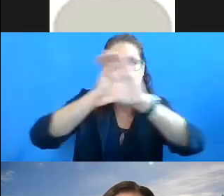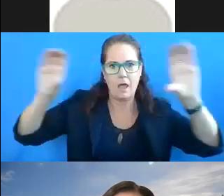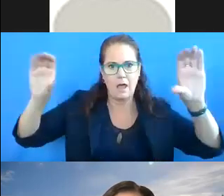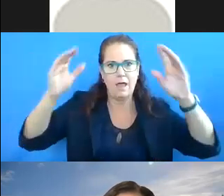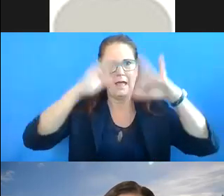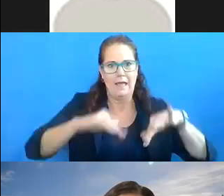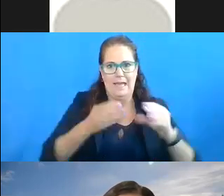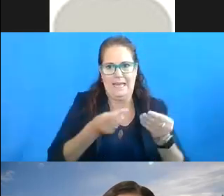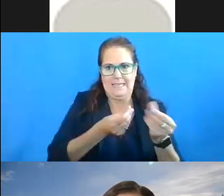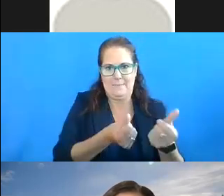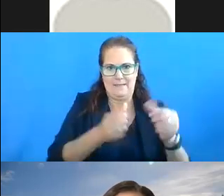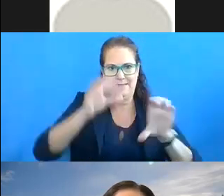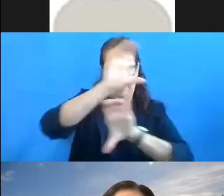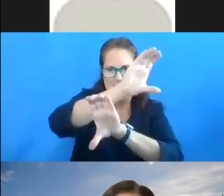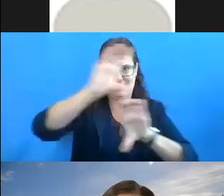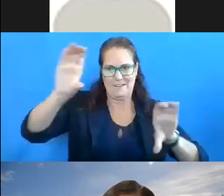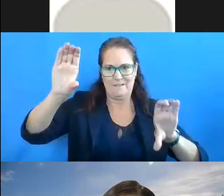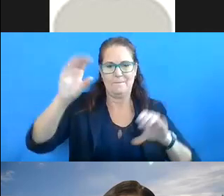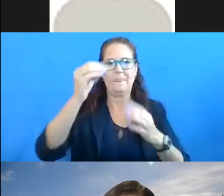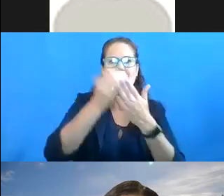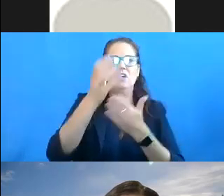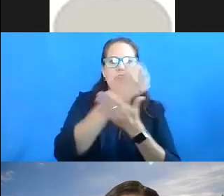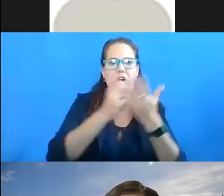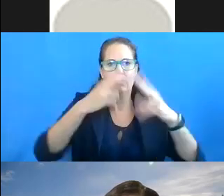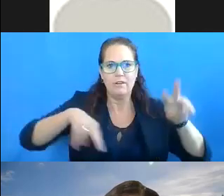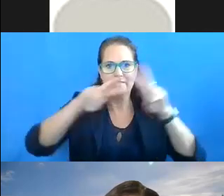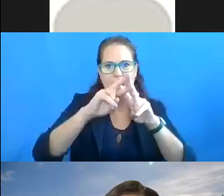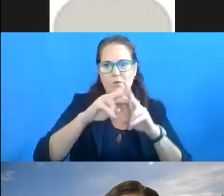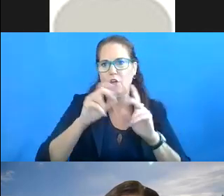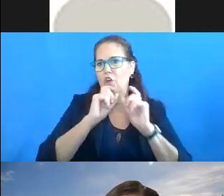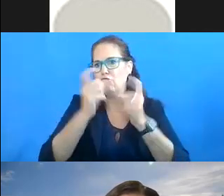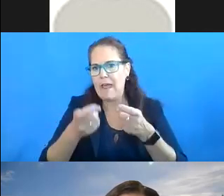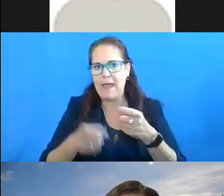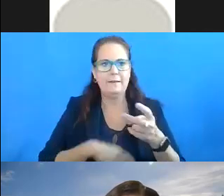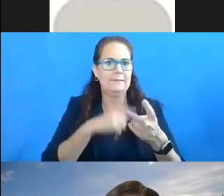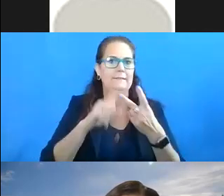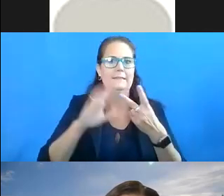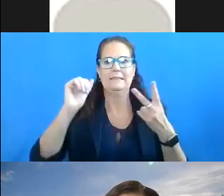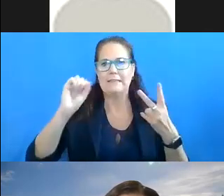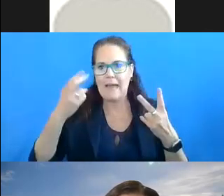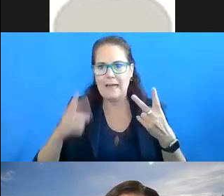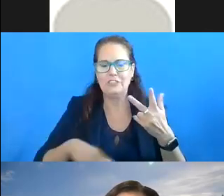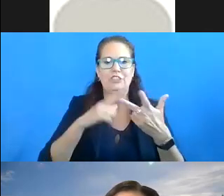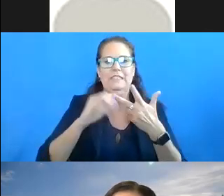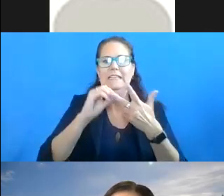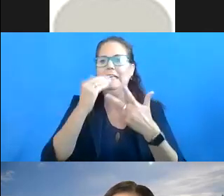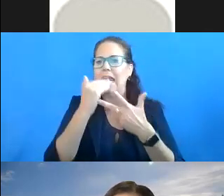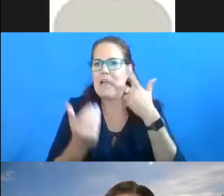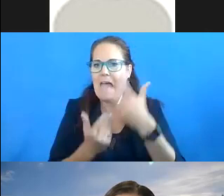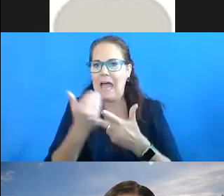We have the dollar value, then we have the income type, whether it is a grant, cash, whether it’s in-kind or volunteer hours.